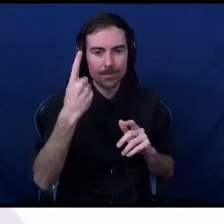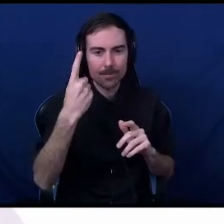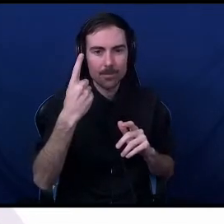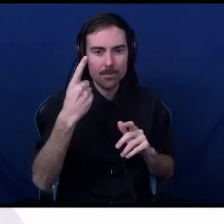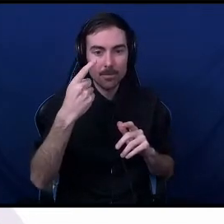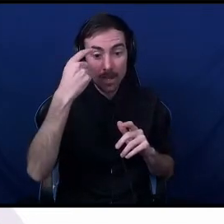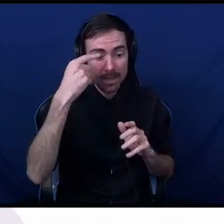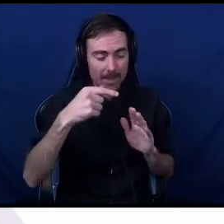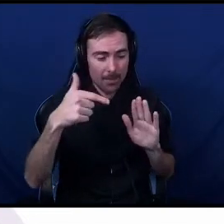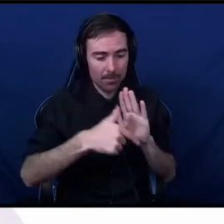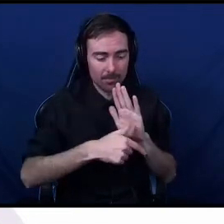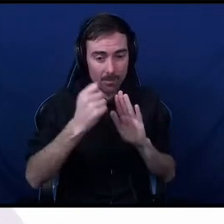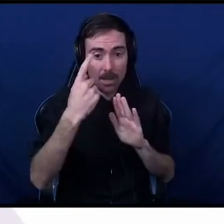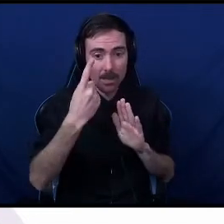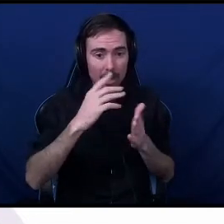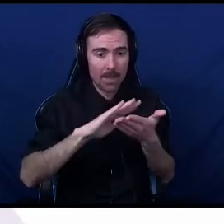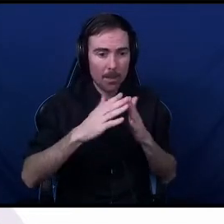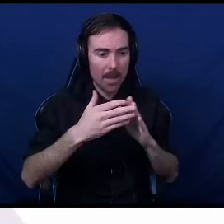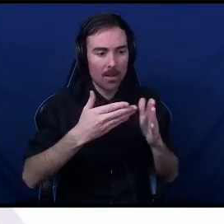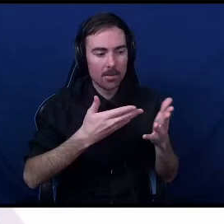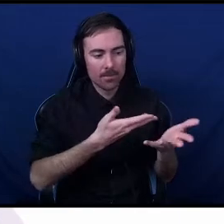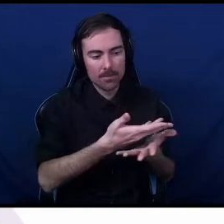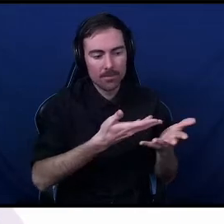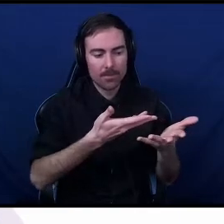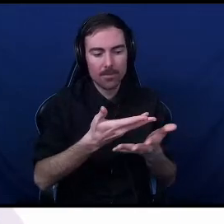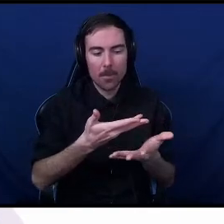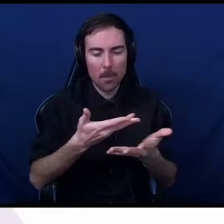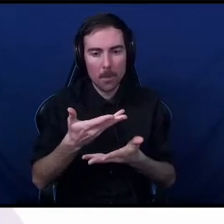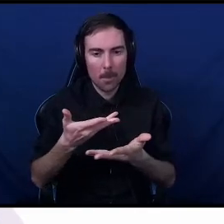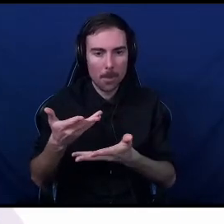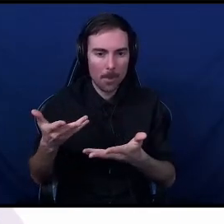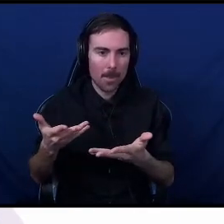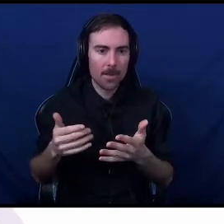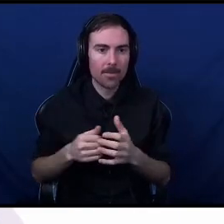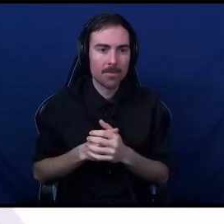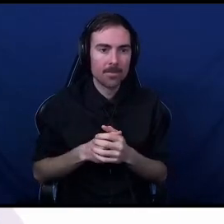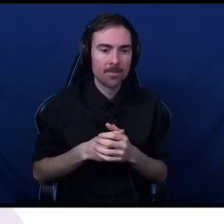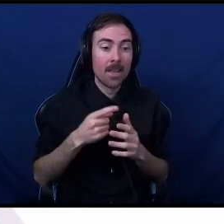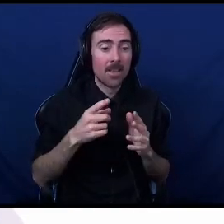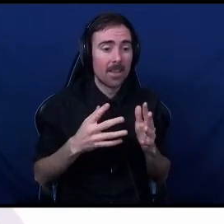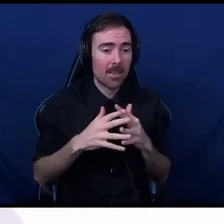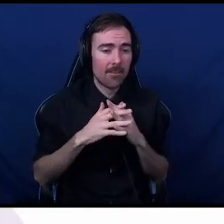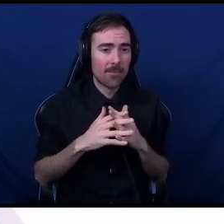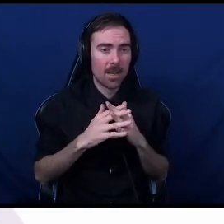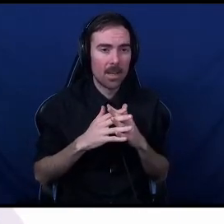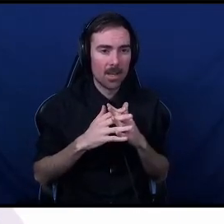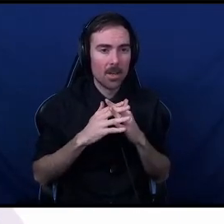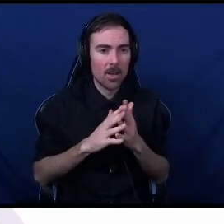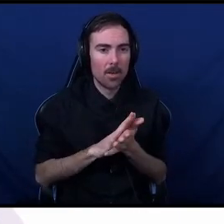from interaction. So I think the main value there would be a broader understanding in in the community. Yeah.